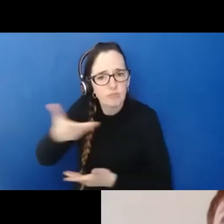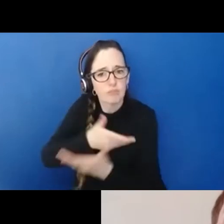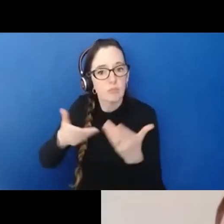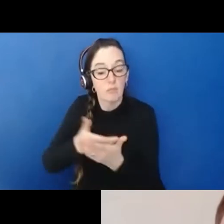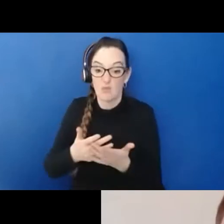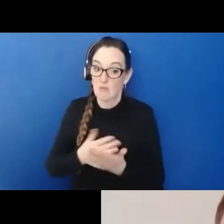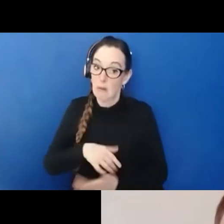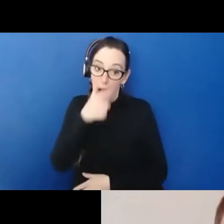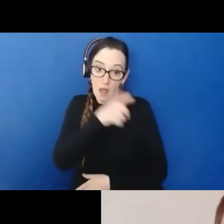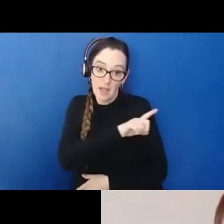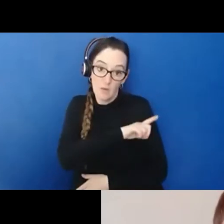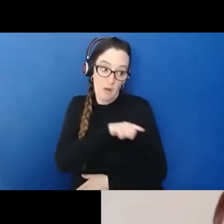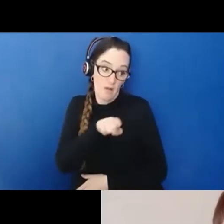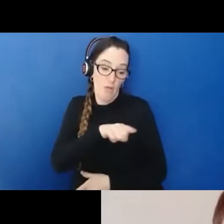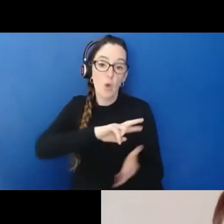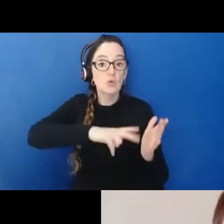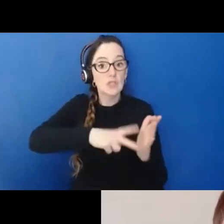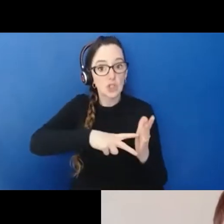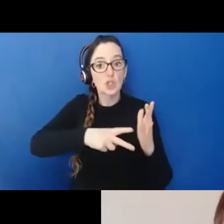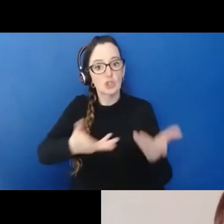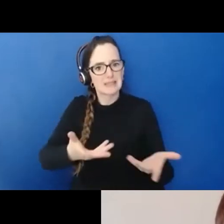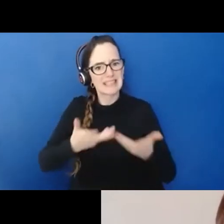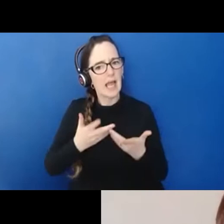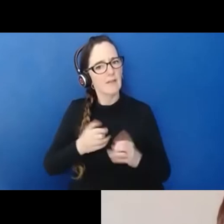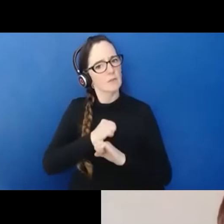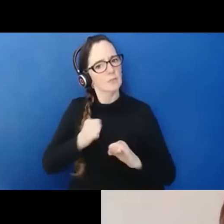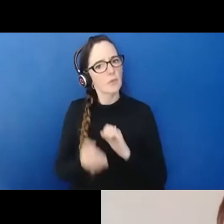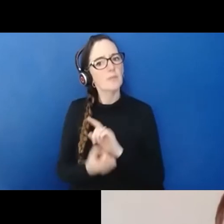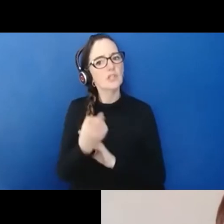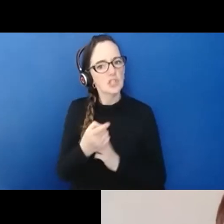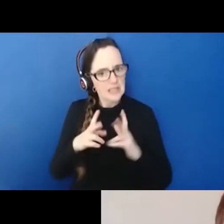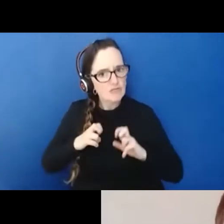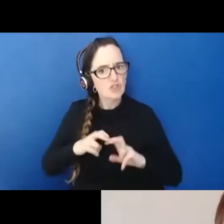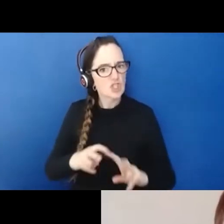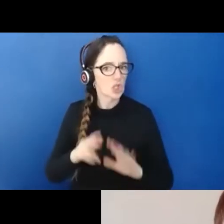without having to have public presentations. And that s been going on for two years.